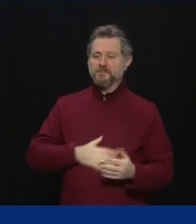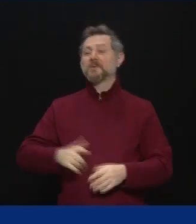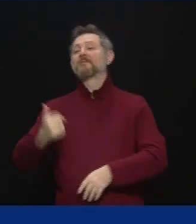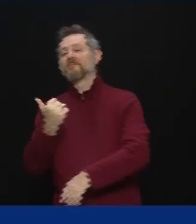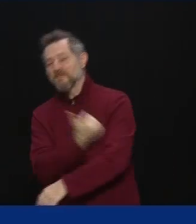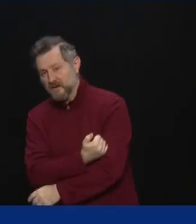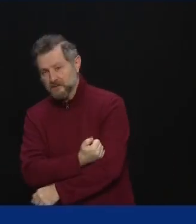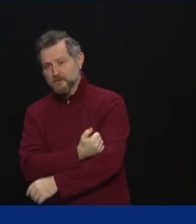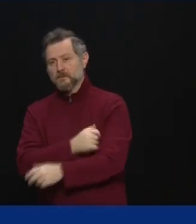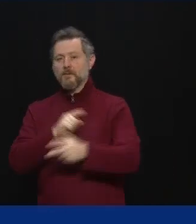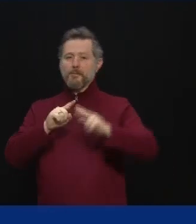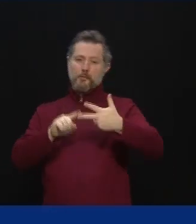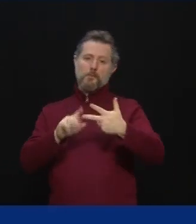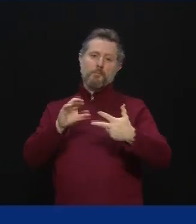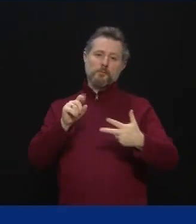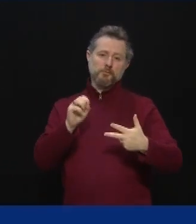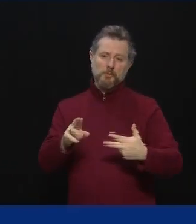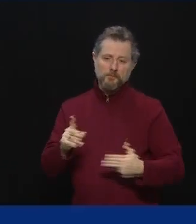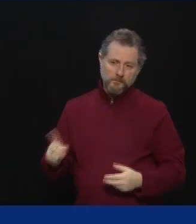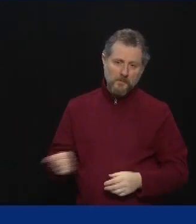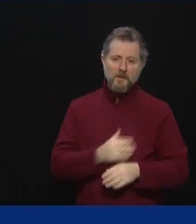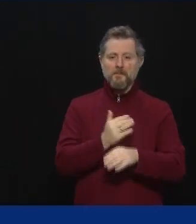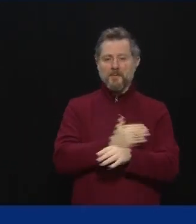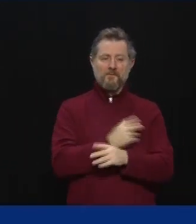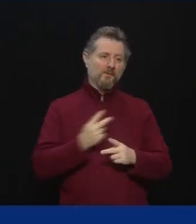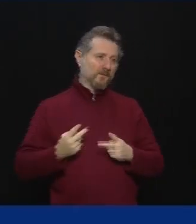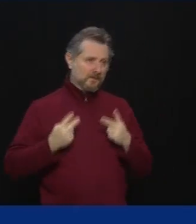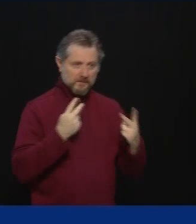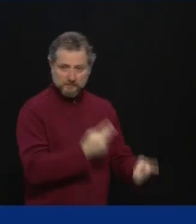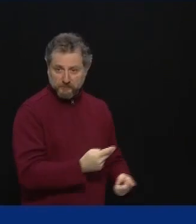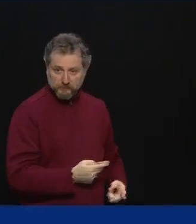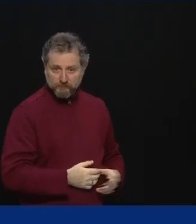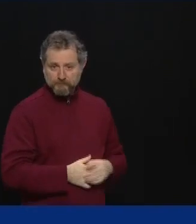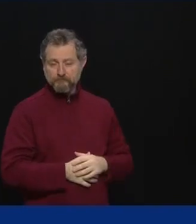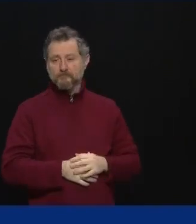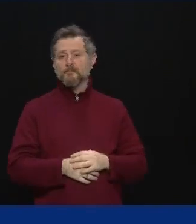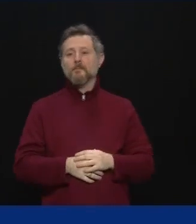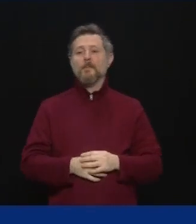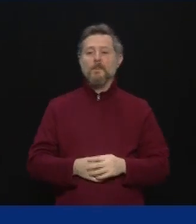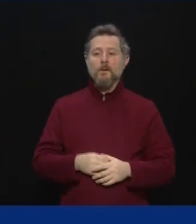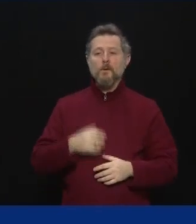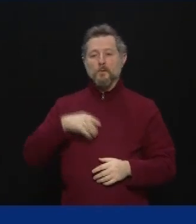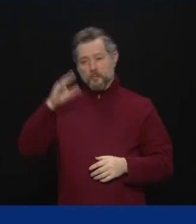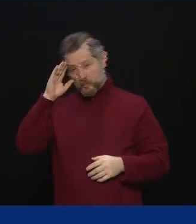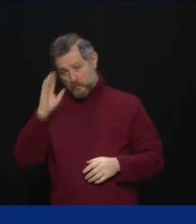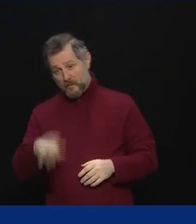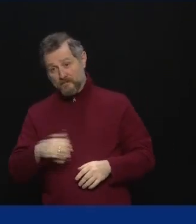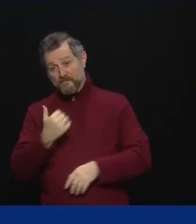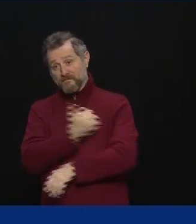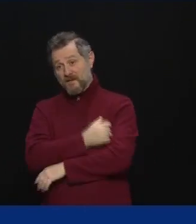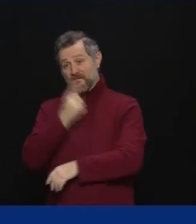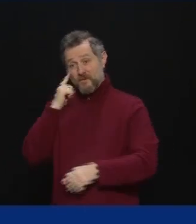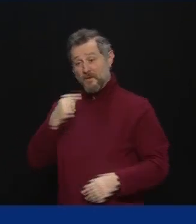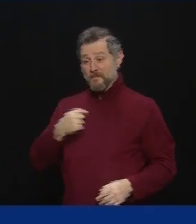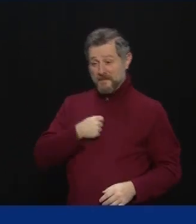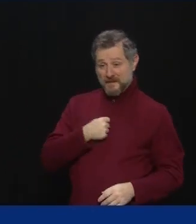DISTANT, WASH YOUR HANDS, WEAR THE MASK, AND, PLEASE, I'M URGING YOU, BE VACCINATED AND BOOSTED IF YOU'RE ALREADY VACCINATED BEFORE YOU GO SEE